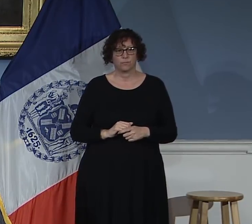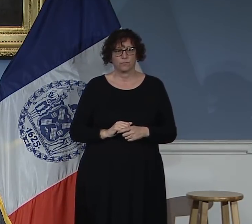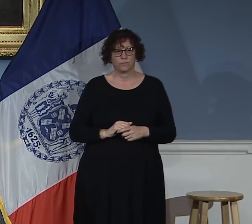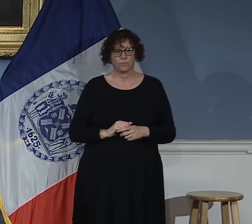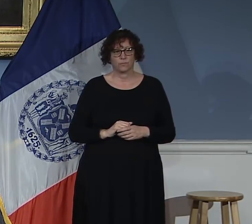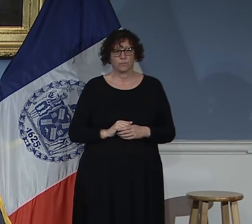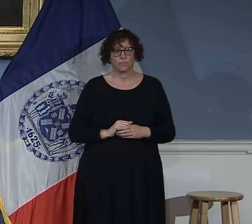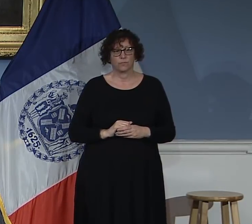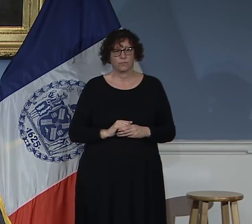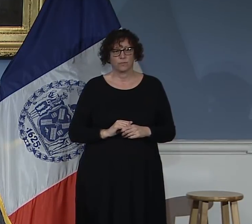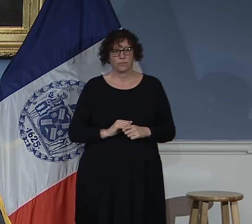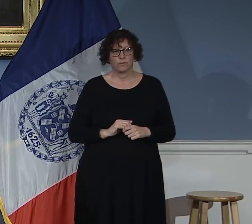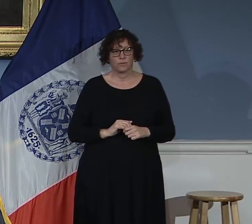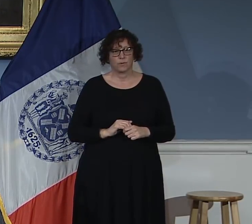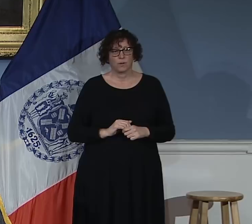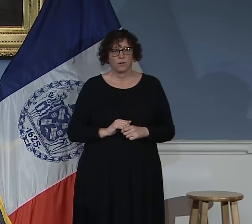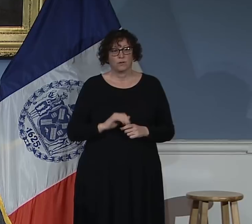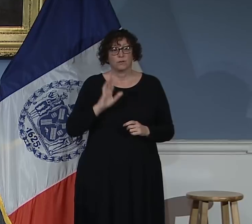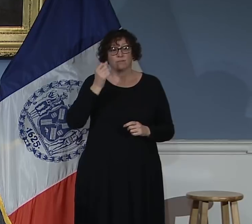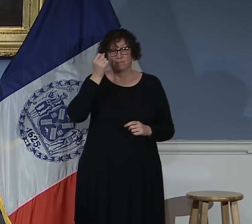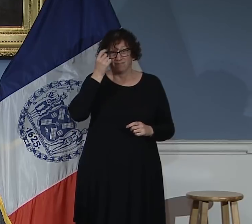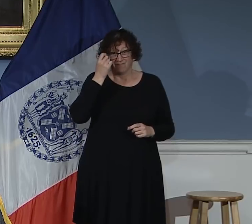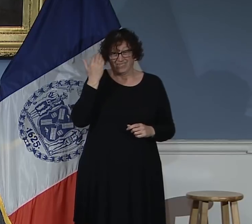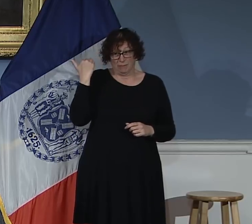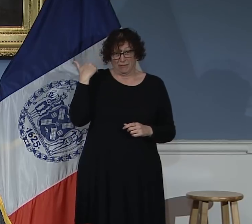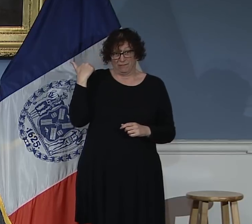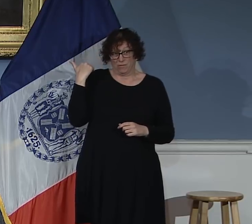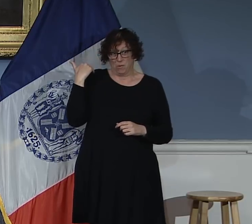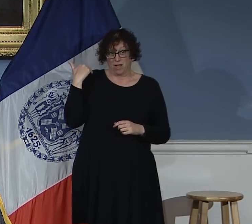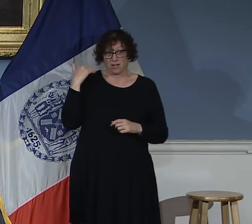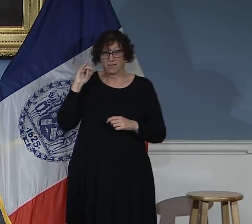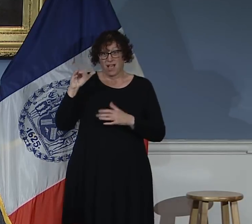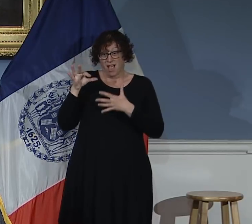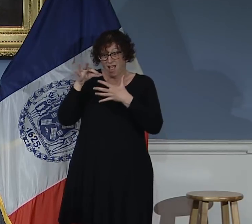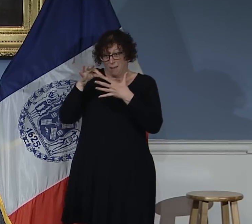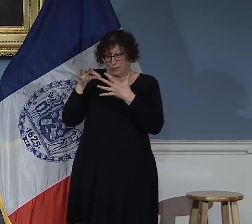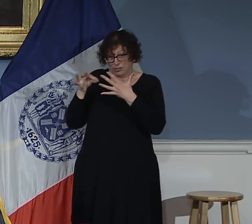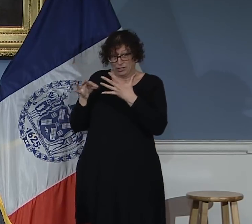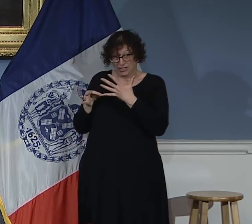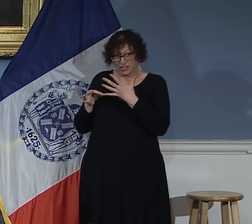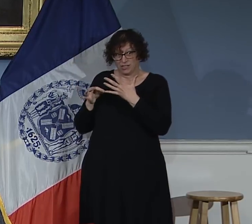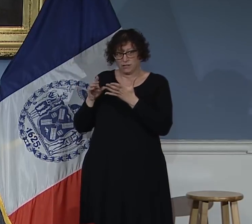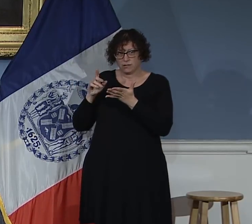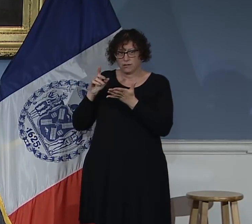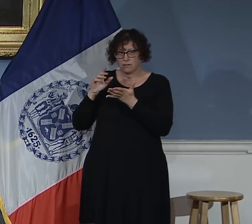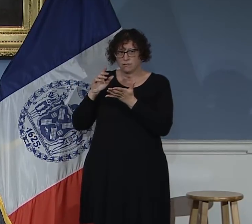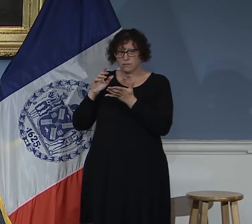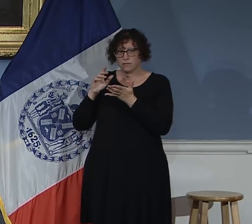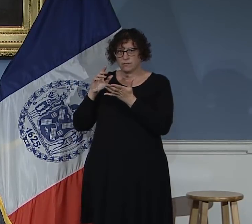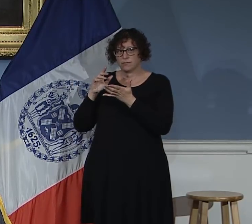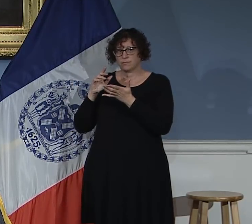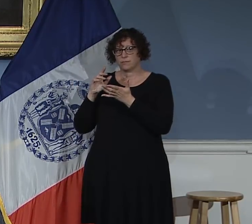ACHIEVABLE BECUASE SO MUCH